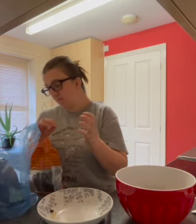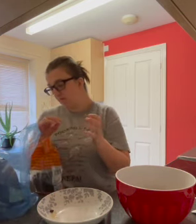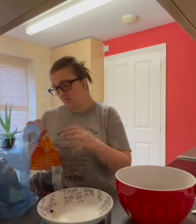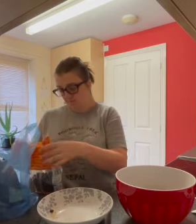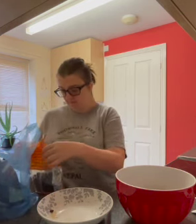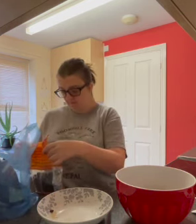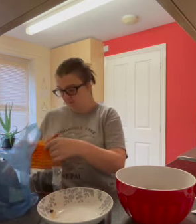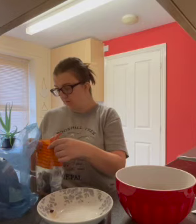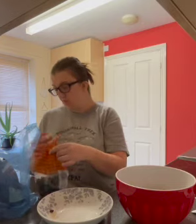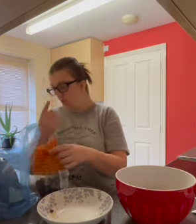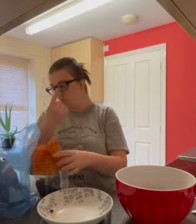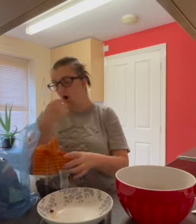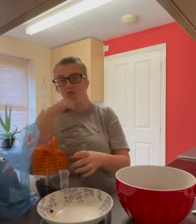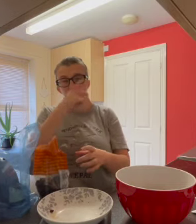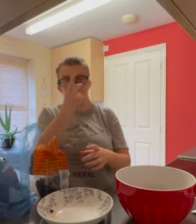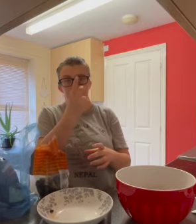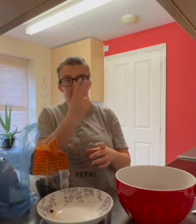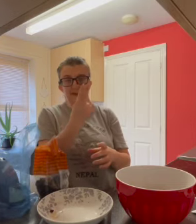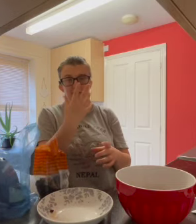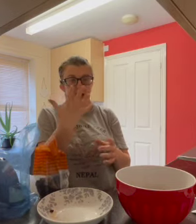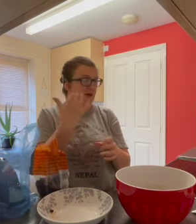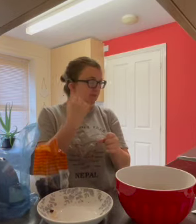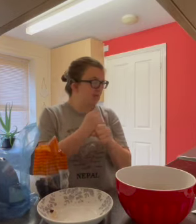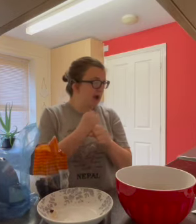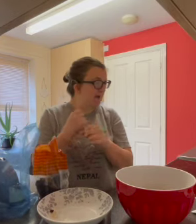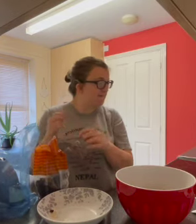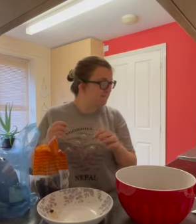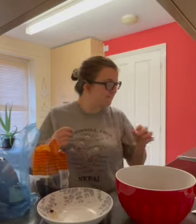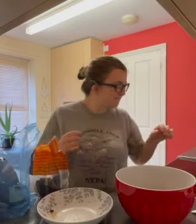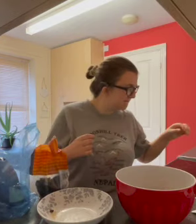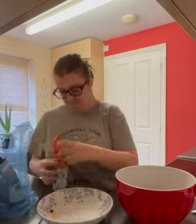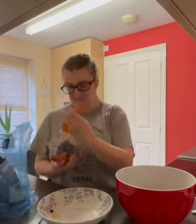125g of Raisin,